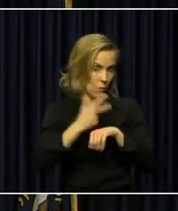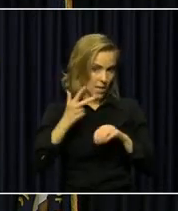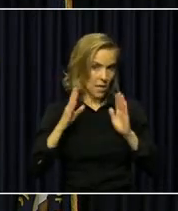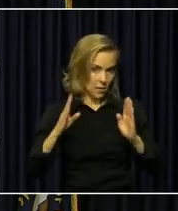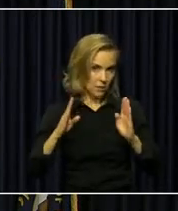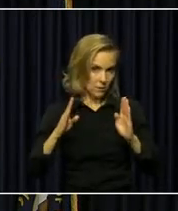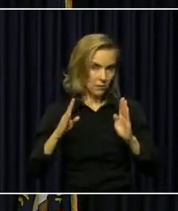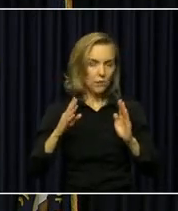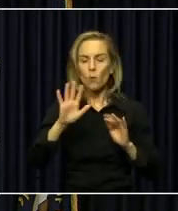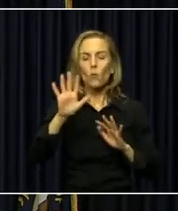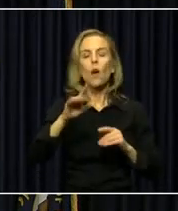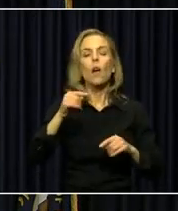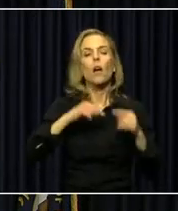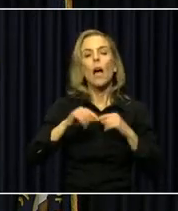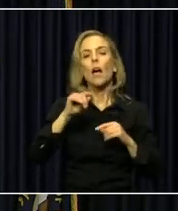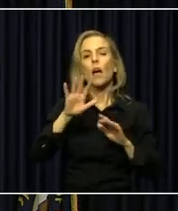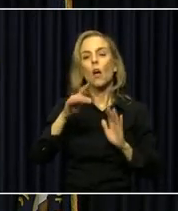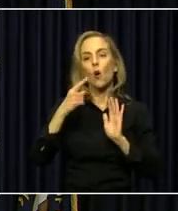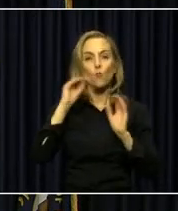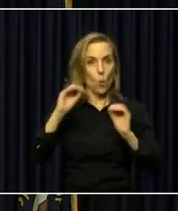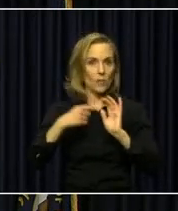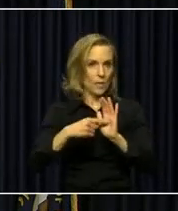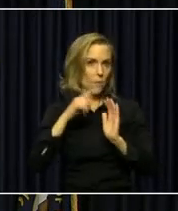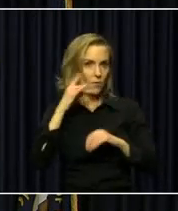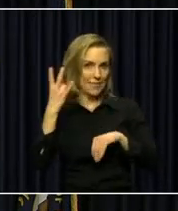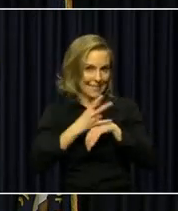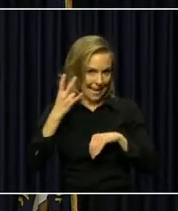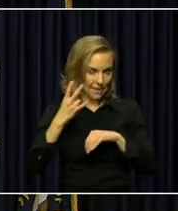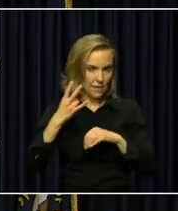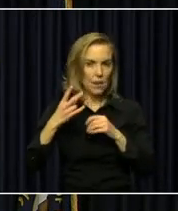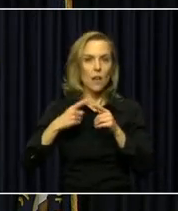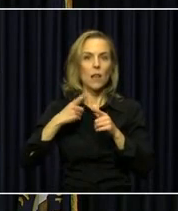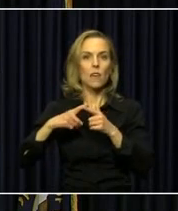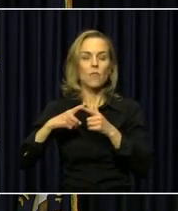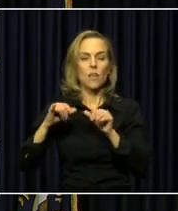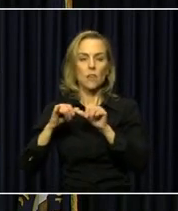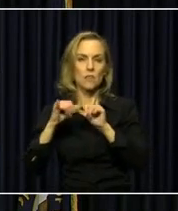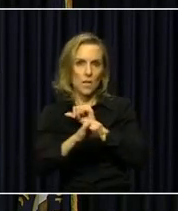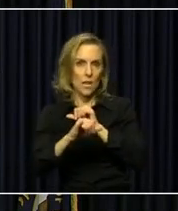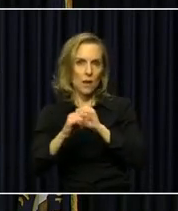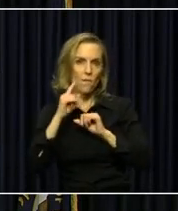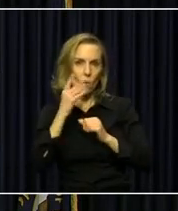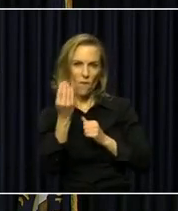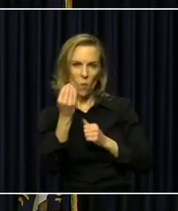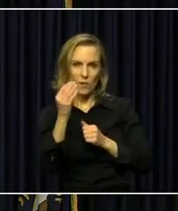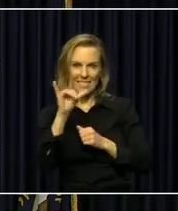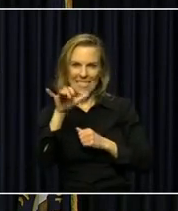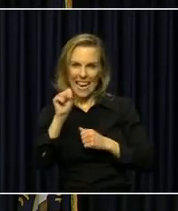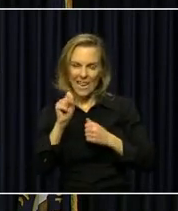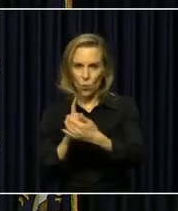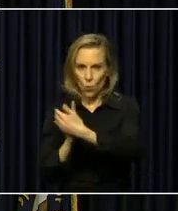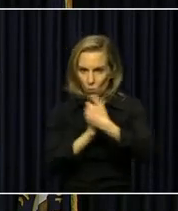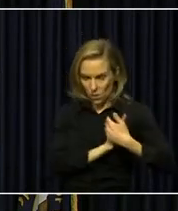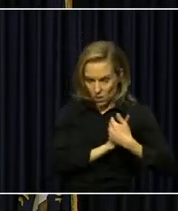IT'S JUST THAT ON THAT DAY THERE WAS ONLY ONE ACROSS THE ENTIRE STATE BECAUSE EVERYONE ELSE WAS